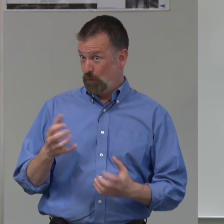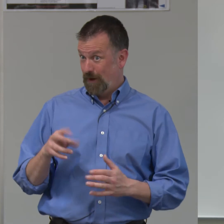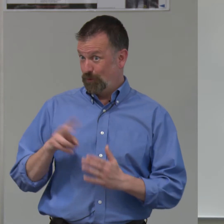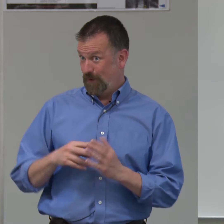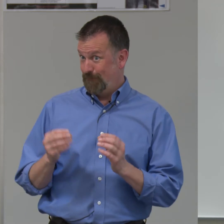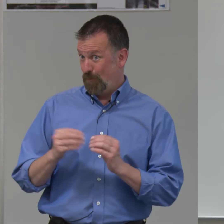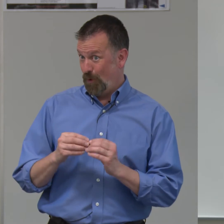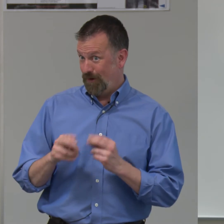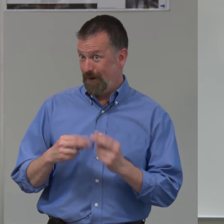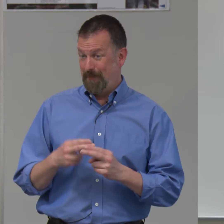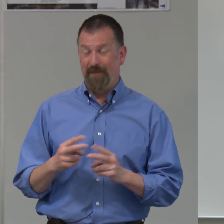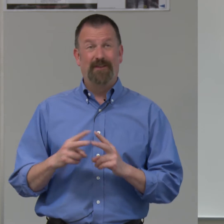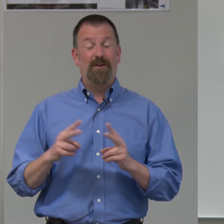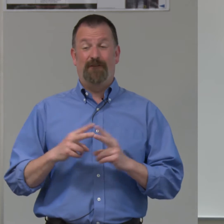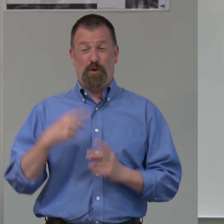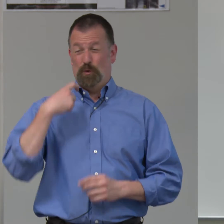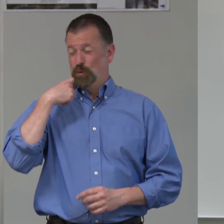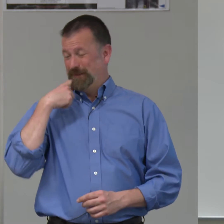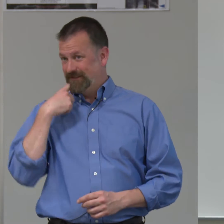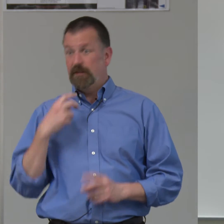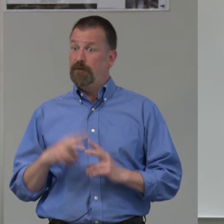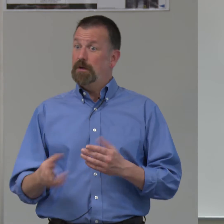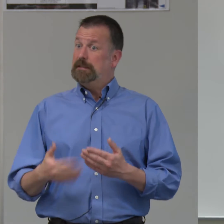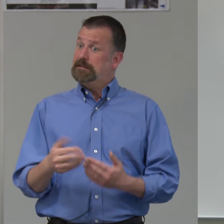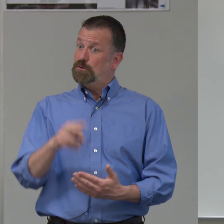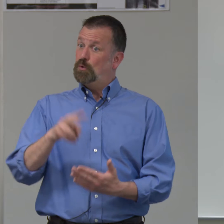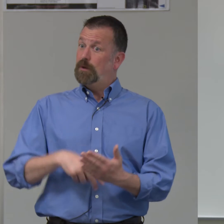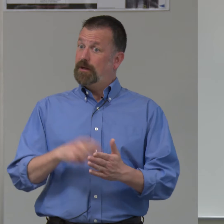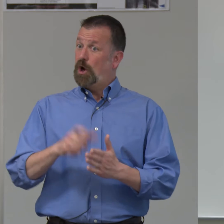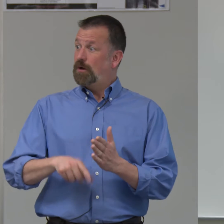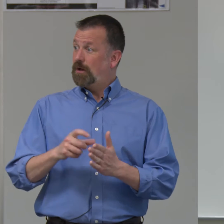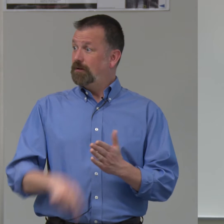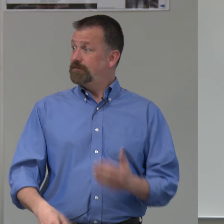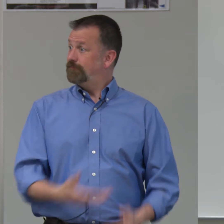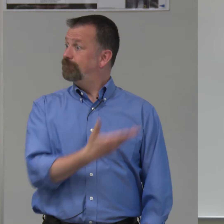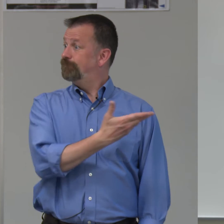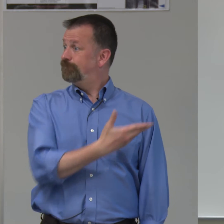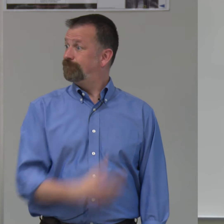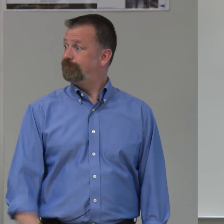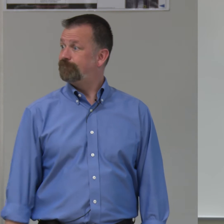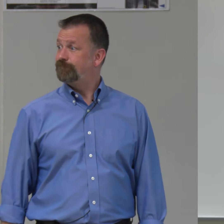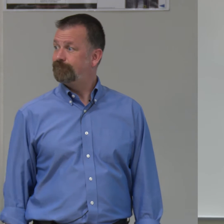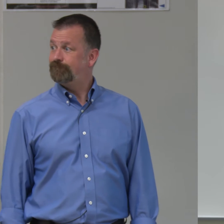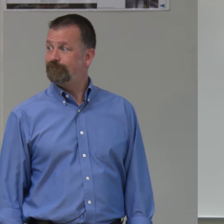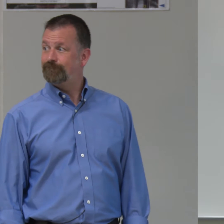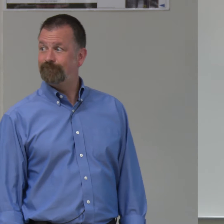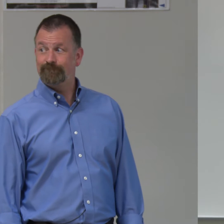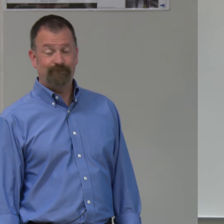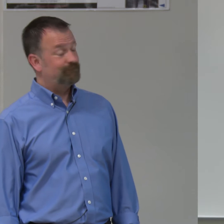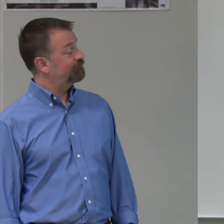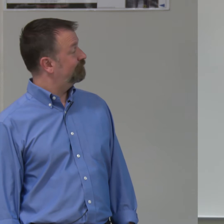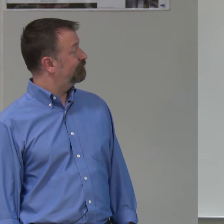any more reading on this, very up-to-date, very readable articles that you might want to go to.